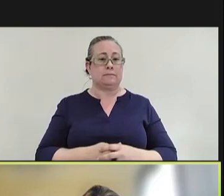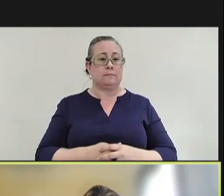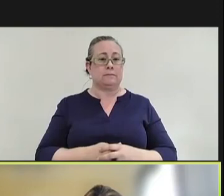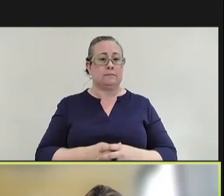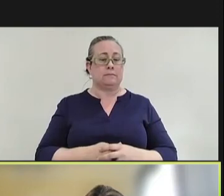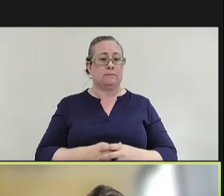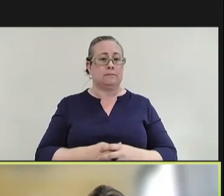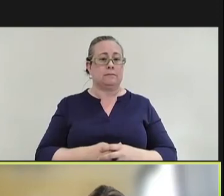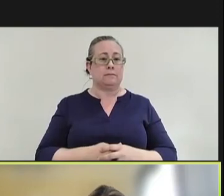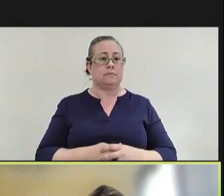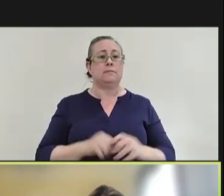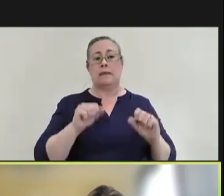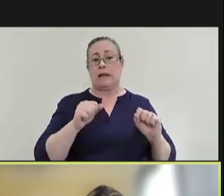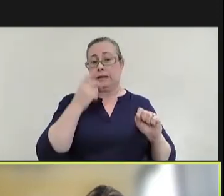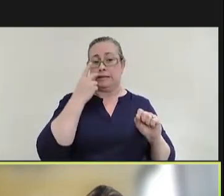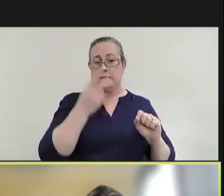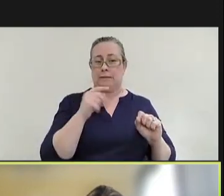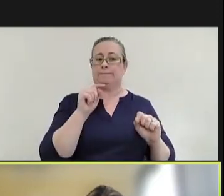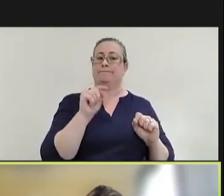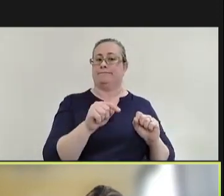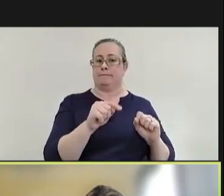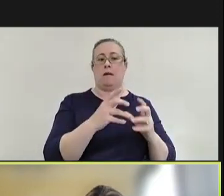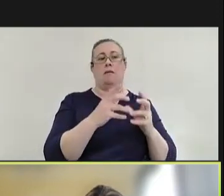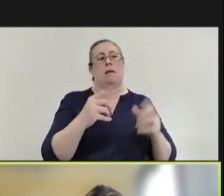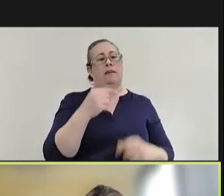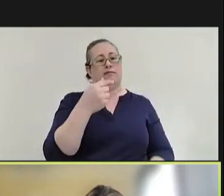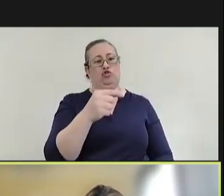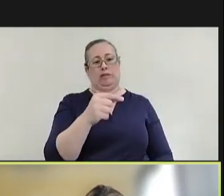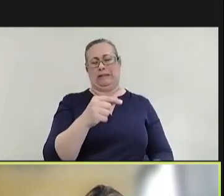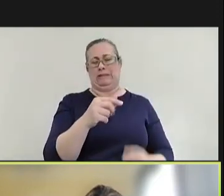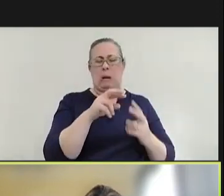you can see here there's a lot of green. There are just a couple states with some red,